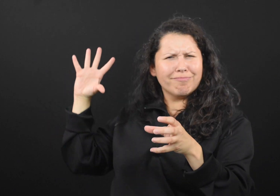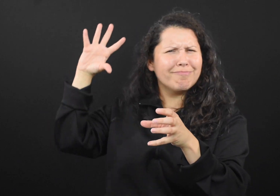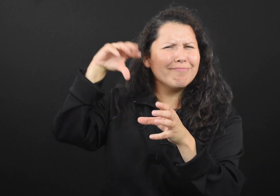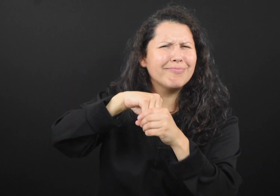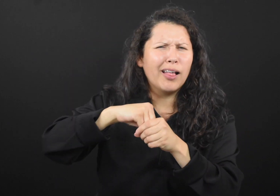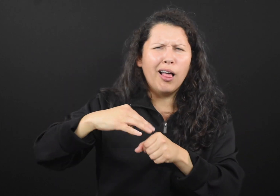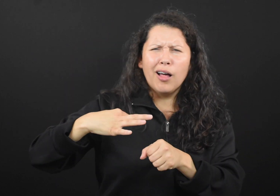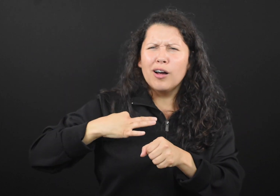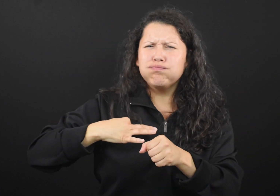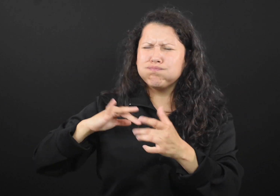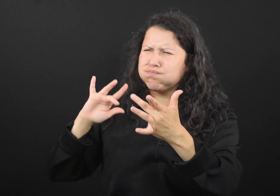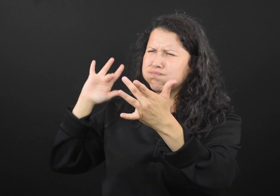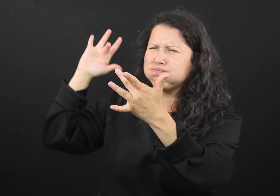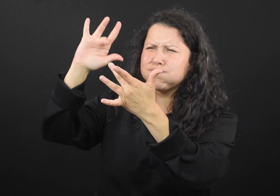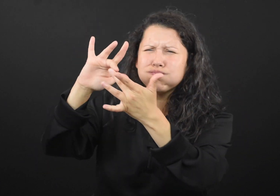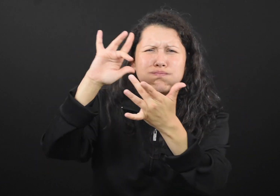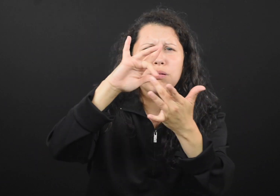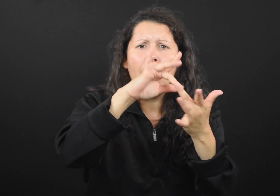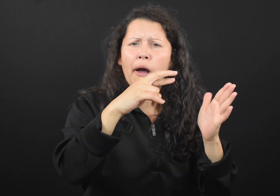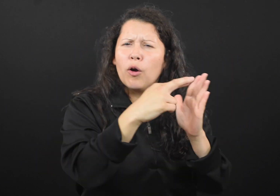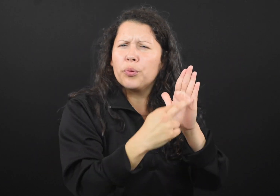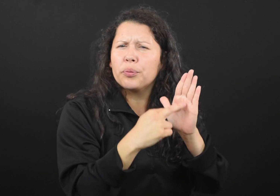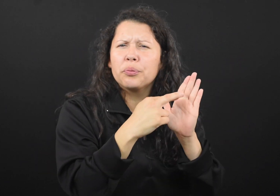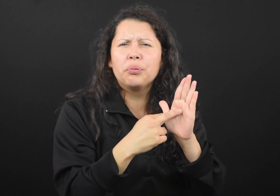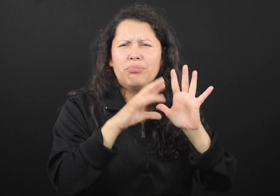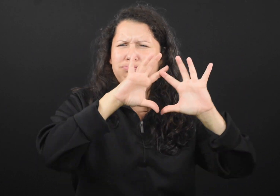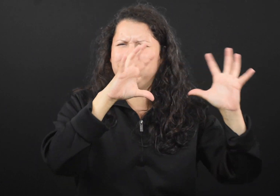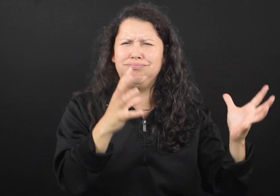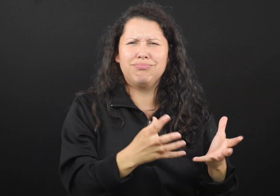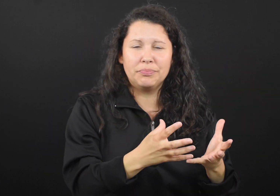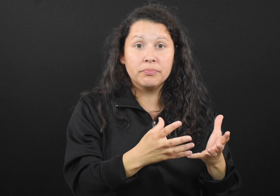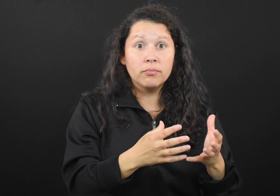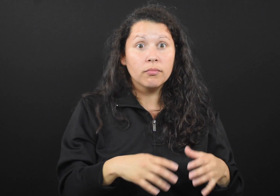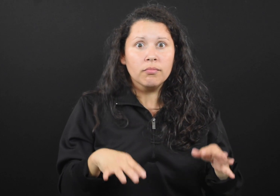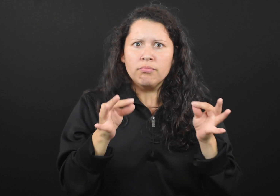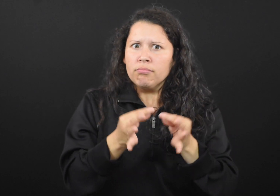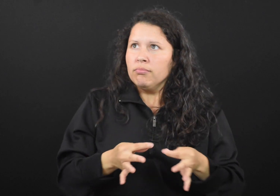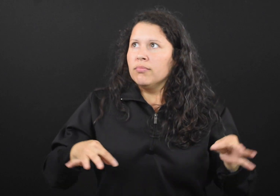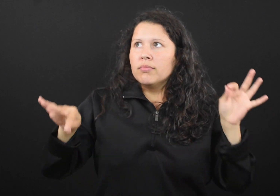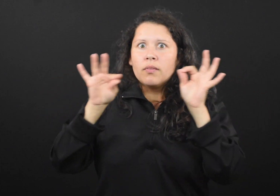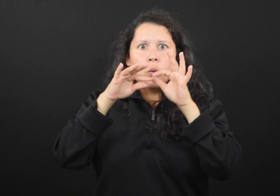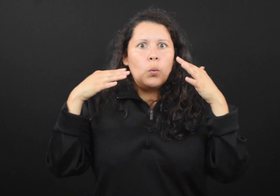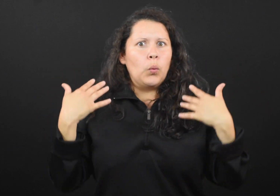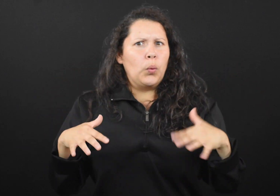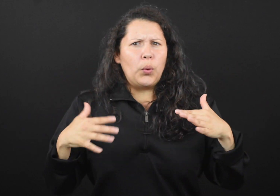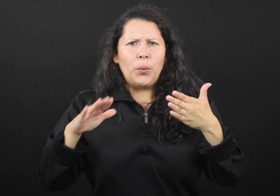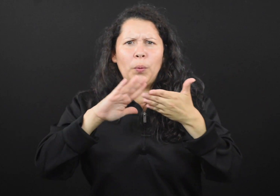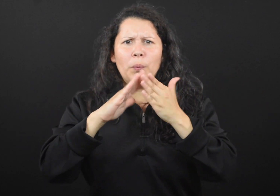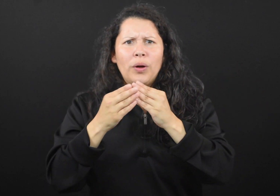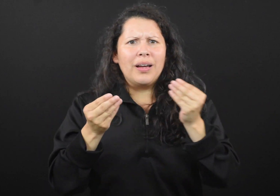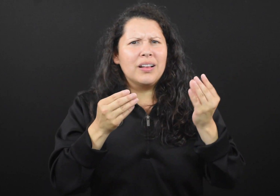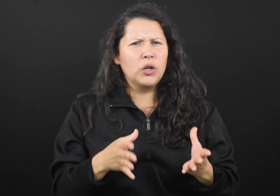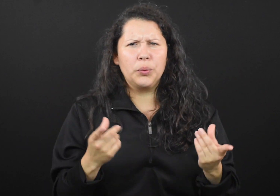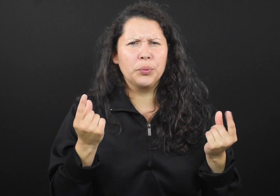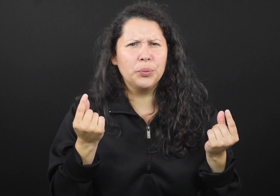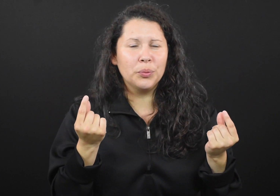They have helped with volunteer engagement, outreach, and registration. But, more importantly,